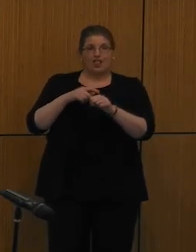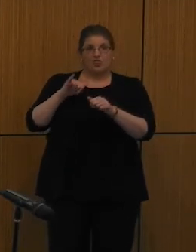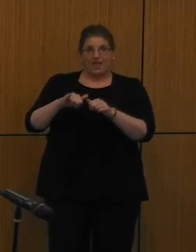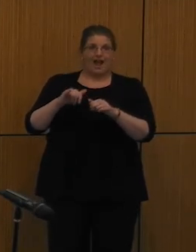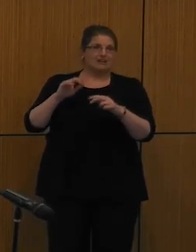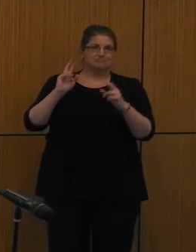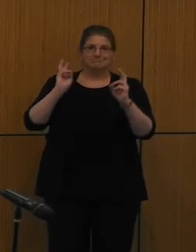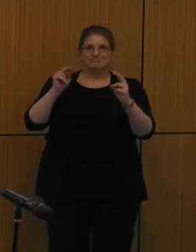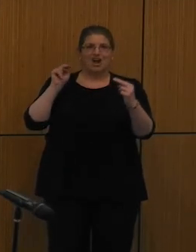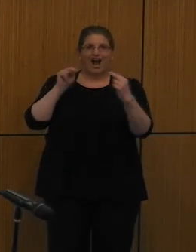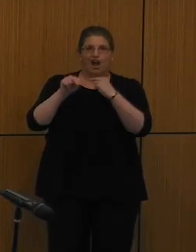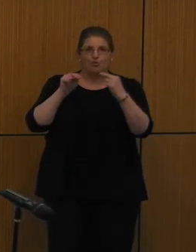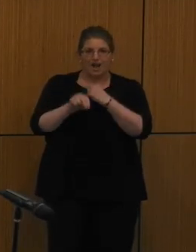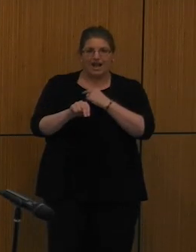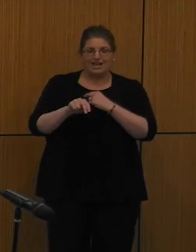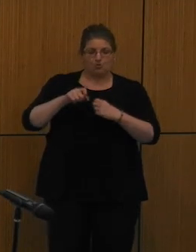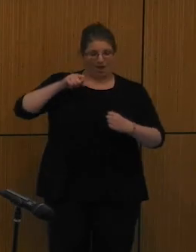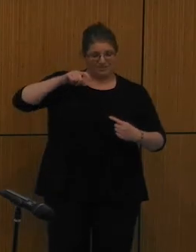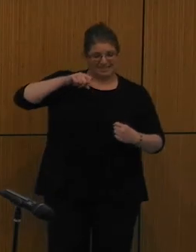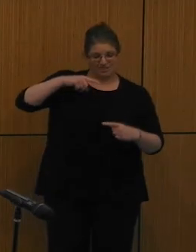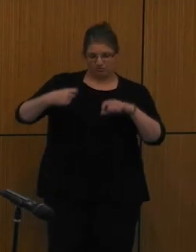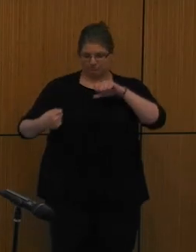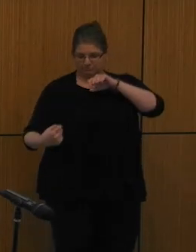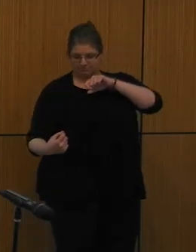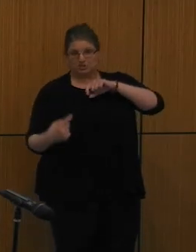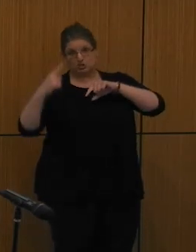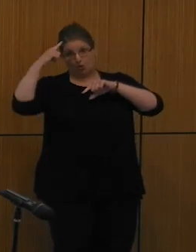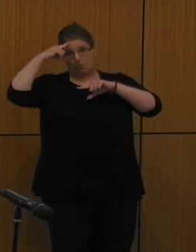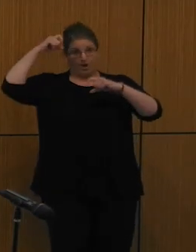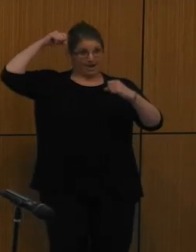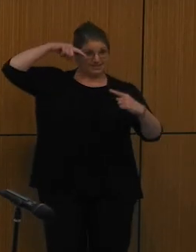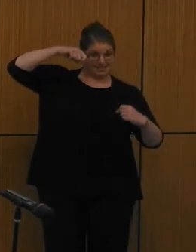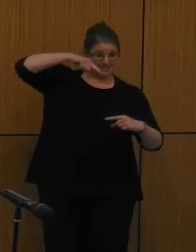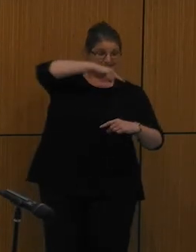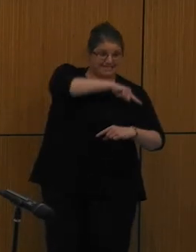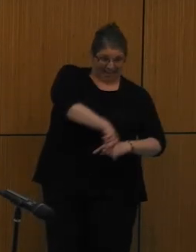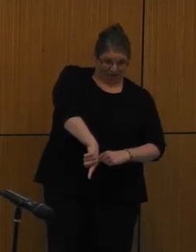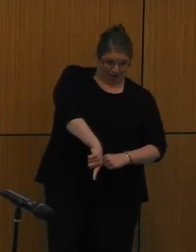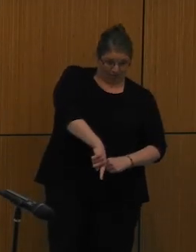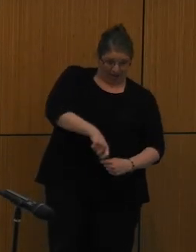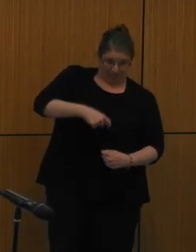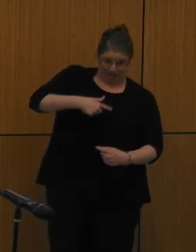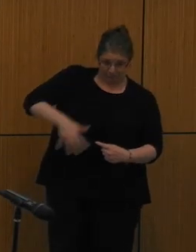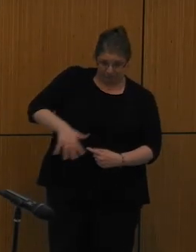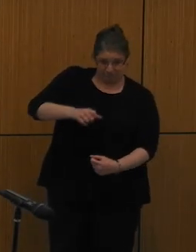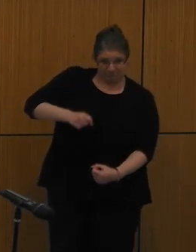we've got signals going up to the brain and then signals coming down from the brain. Okay, that's the vagus nerve. Kind of represents the whole nervous system.